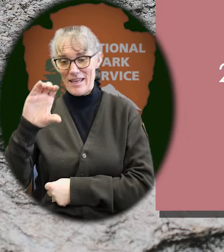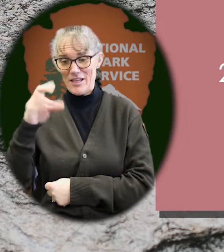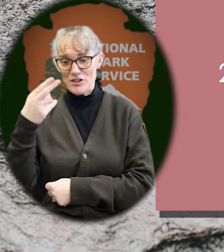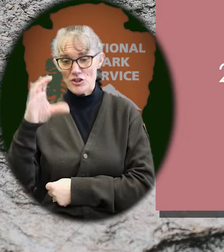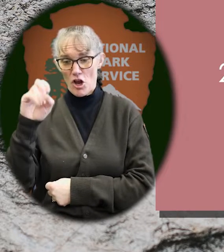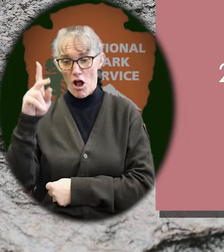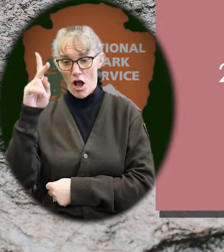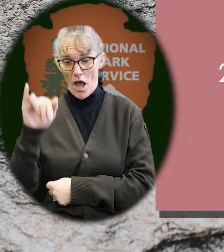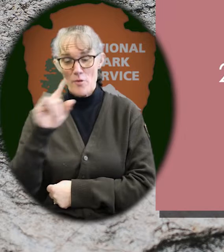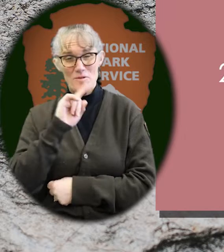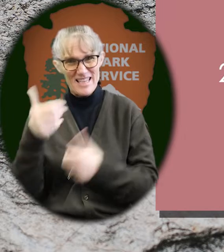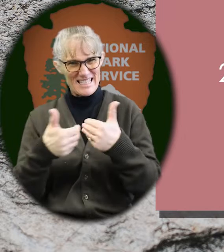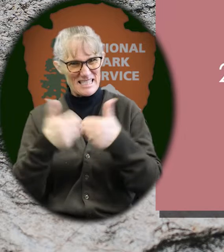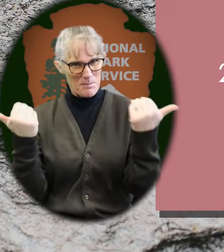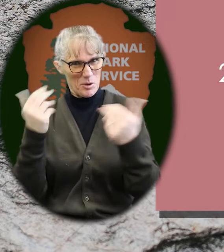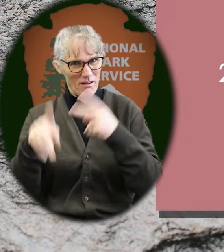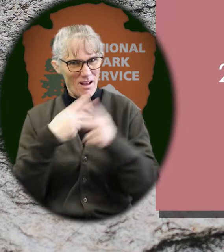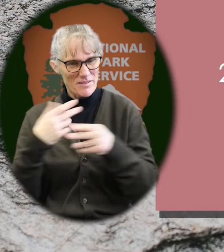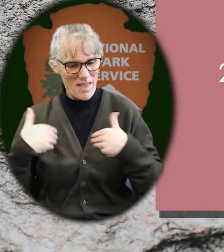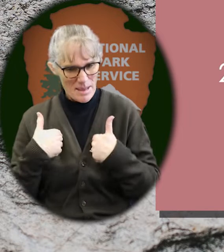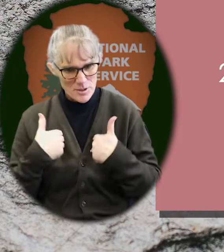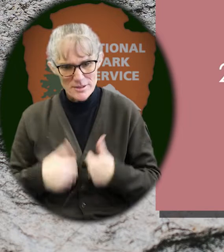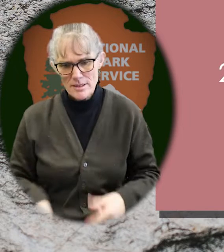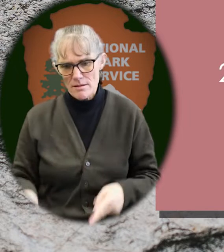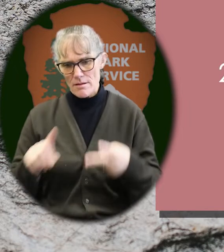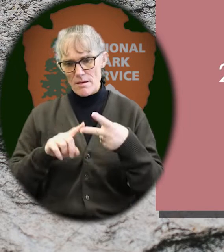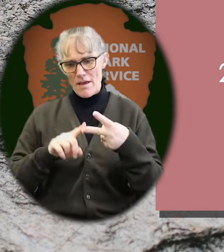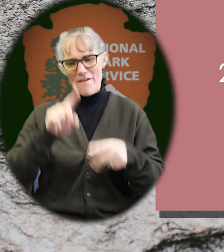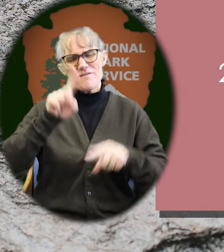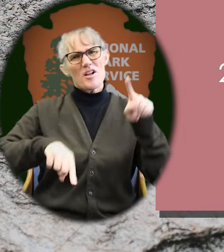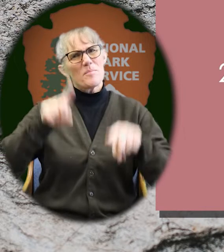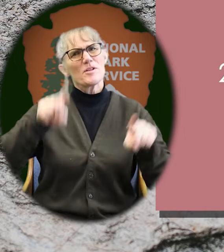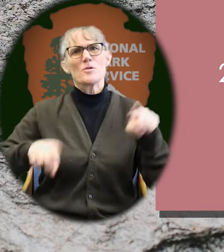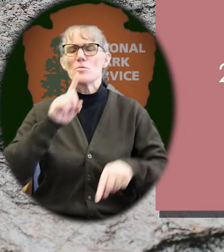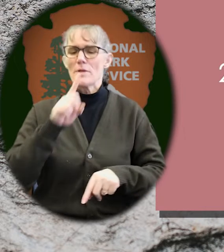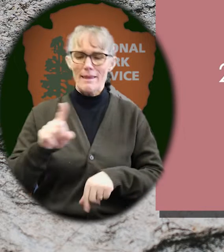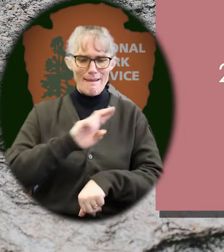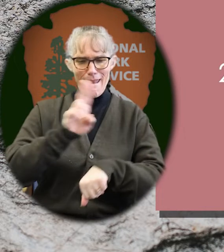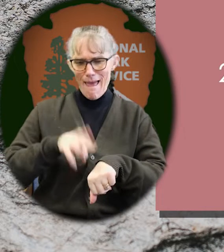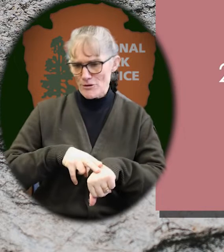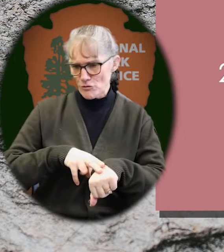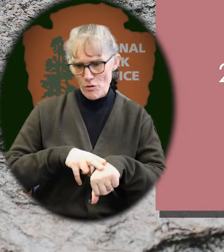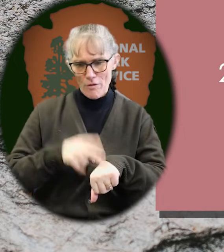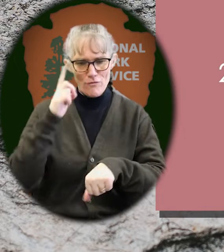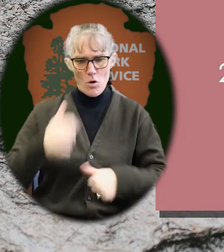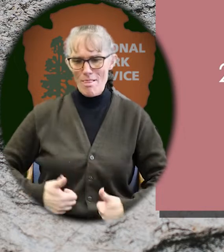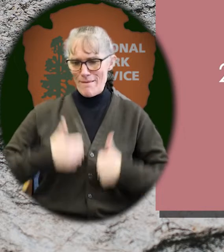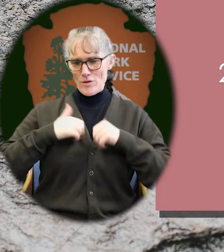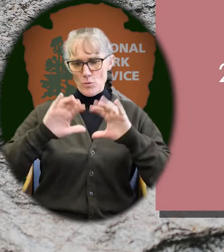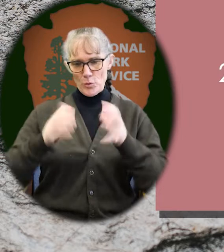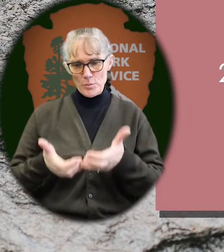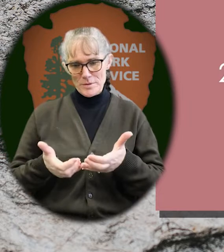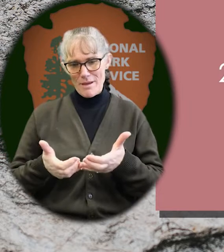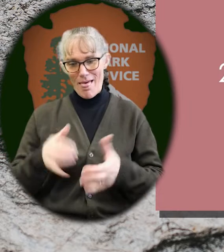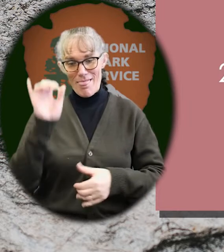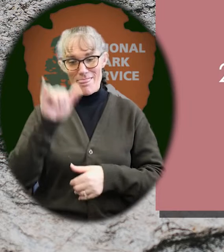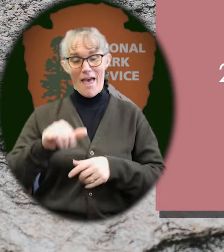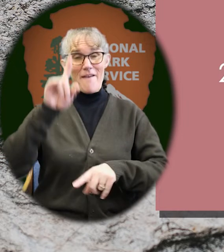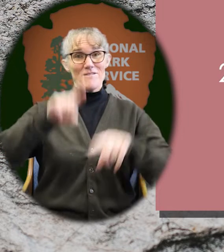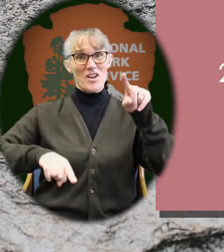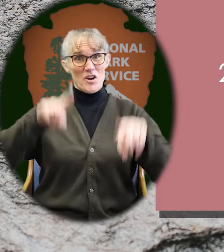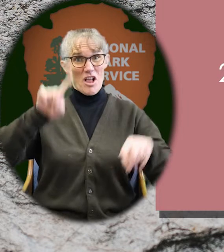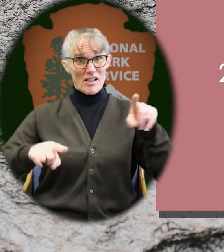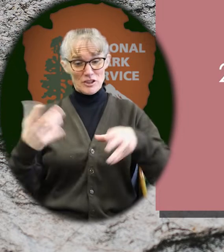And then two, um since variability is a natural part of living populations is as the talk, taxonomy stands now,